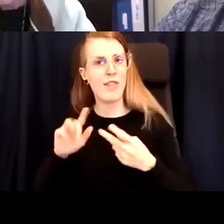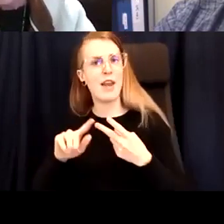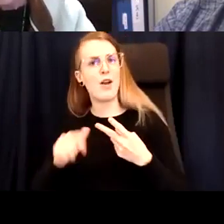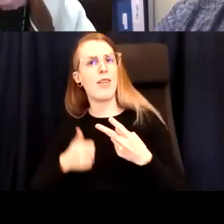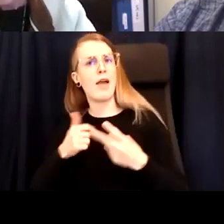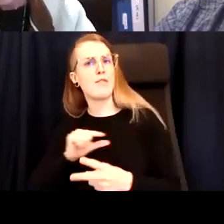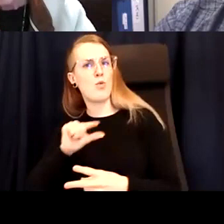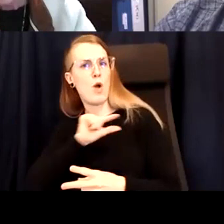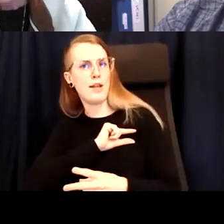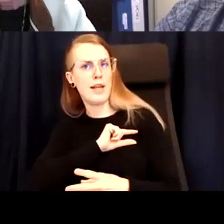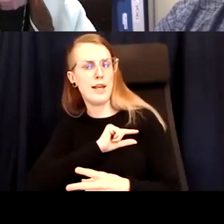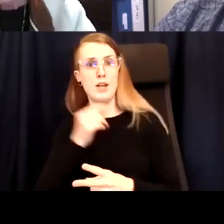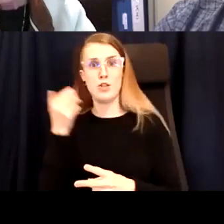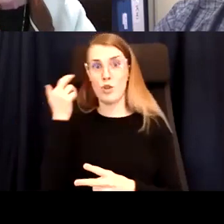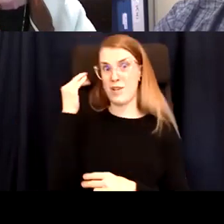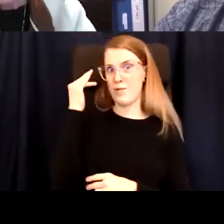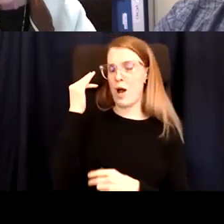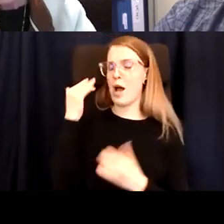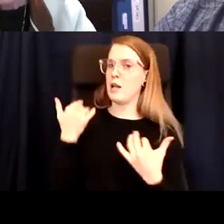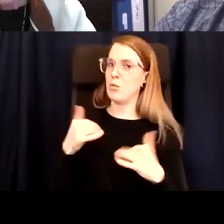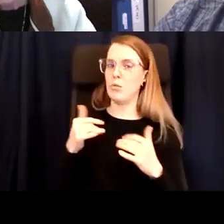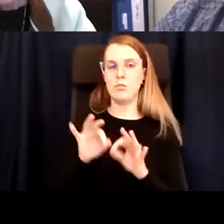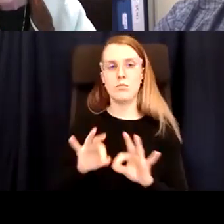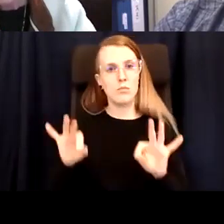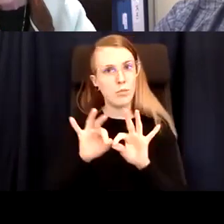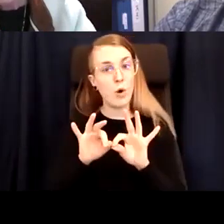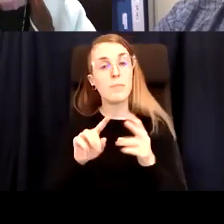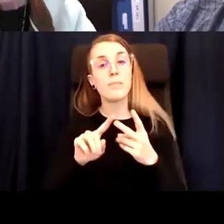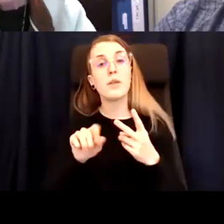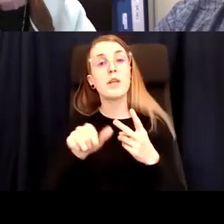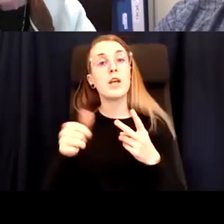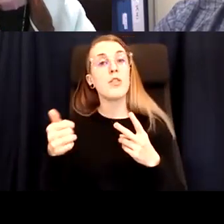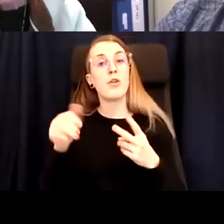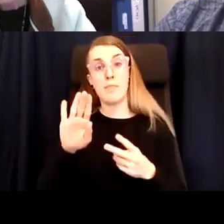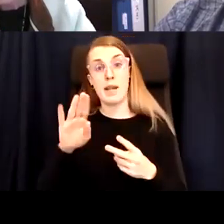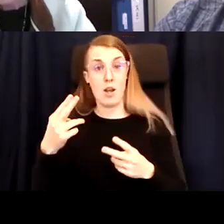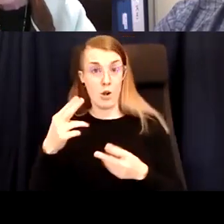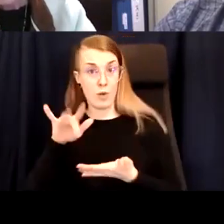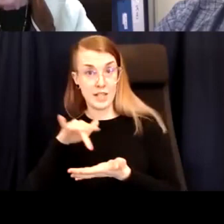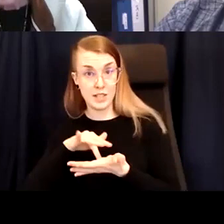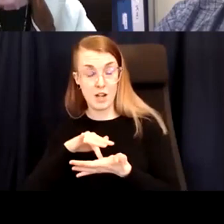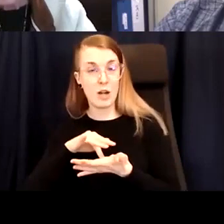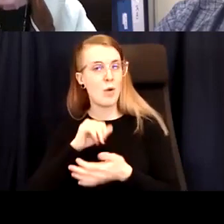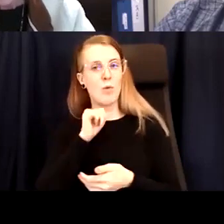The other thing that I would say is, here at Betty Hardwick center, we were not able